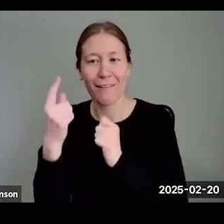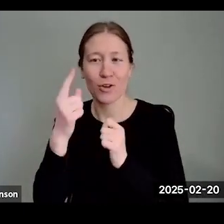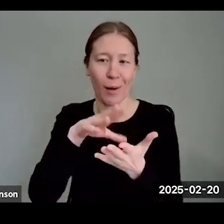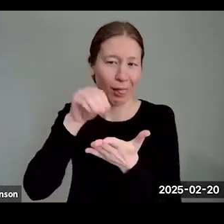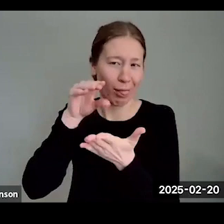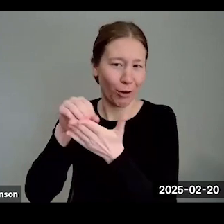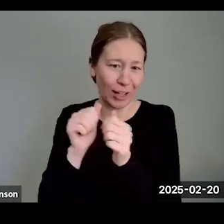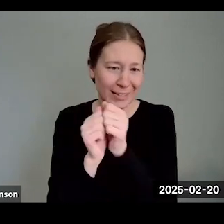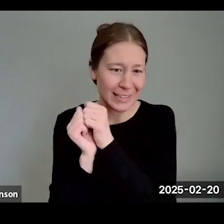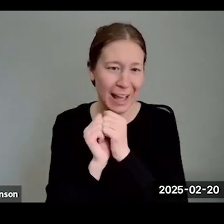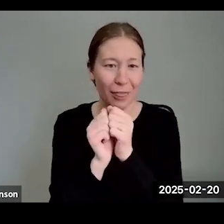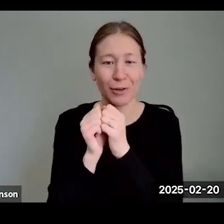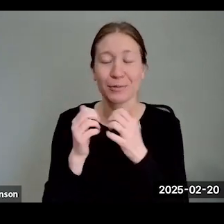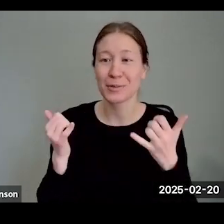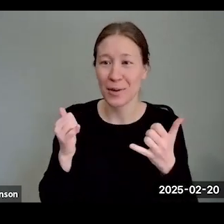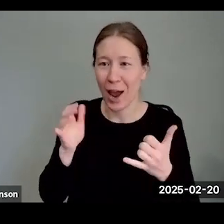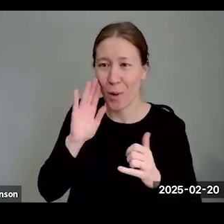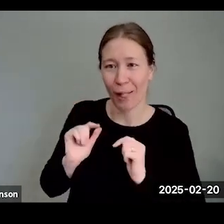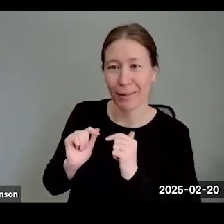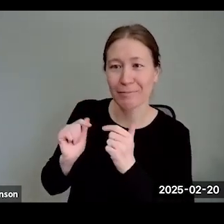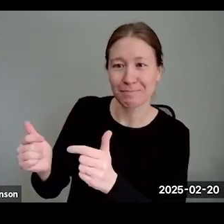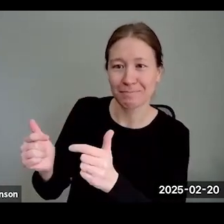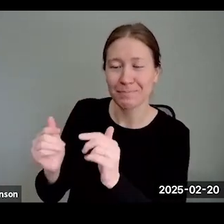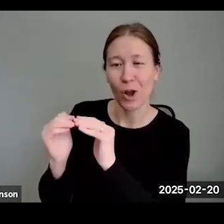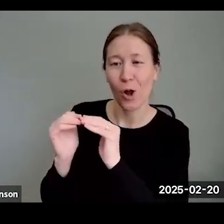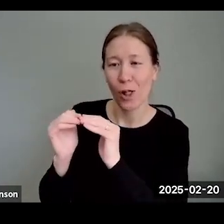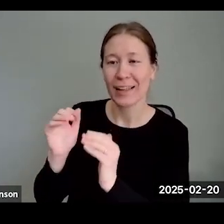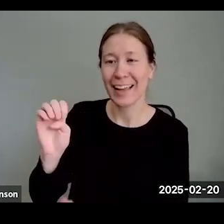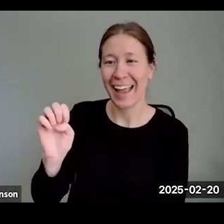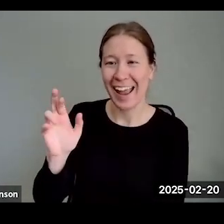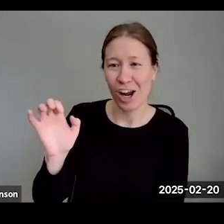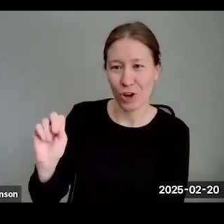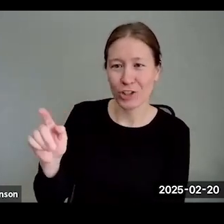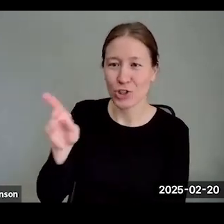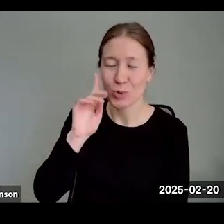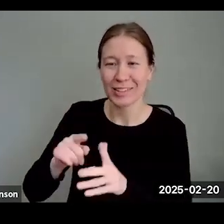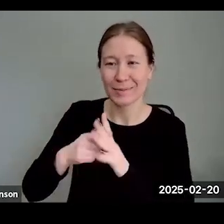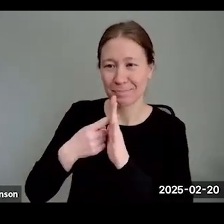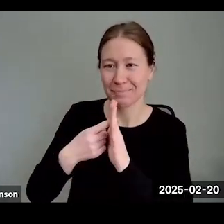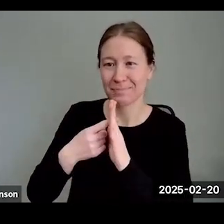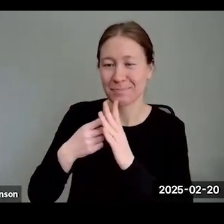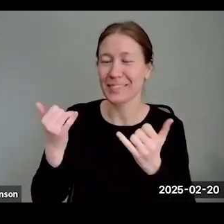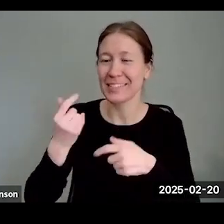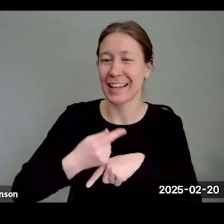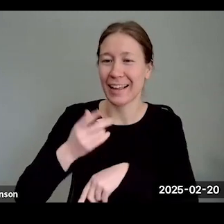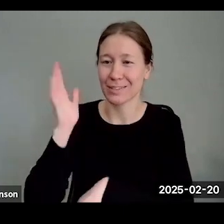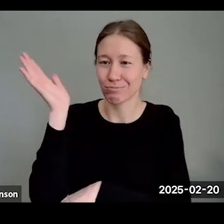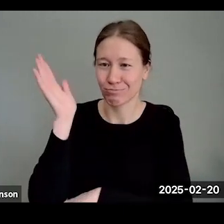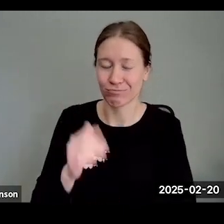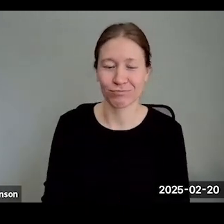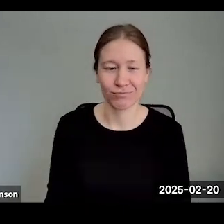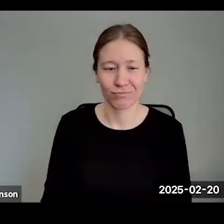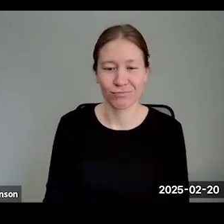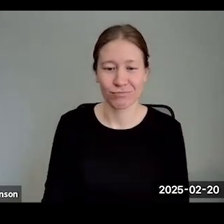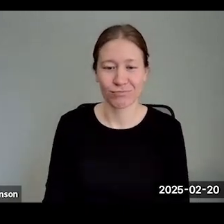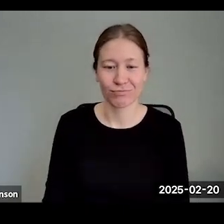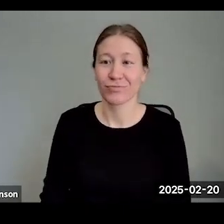So now I'm gonna hand it over to my colleague, Erin, as she gets into our first topic of today's presentation. Morning everyone.